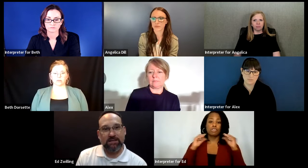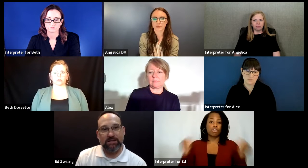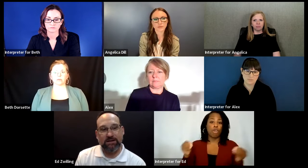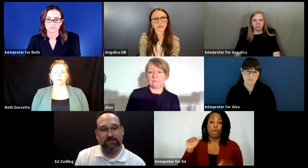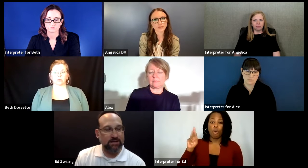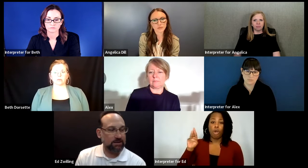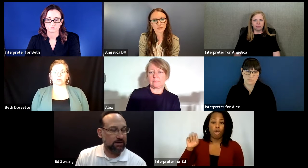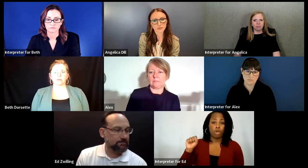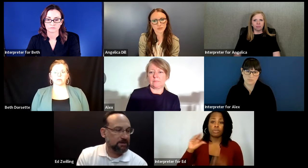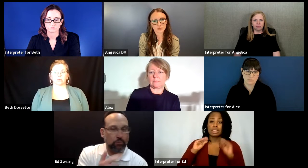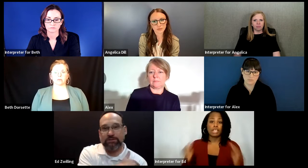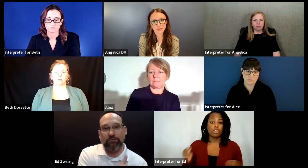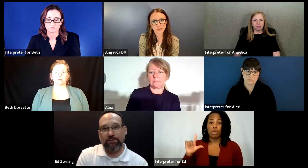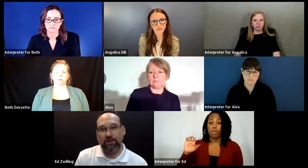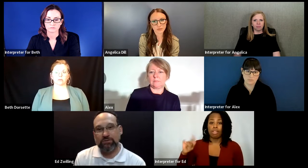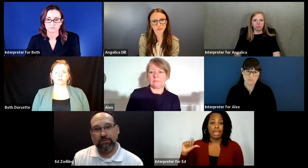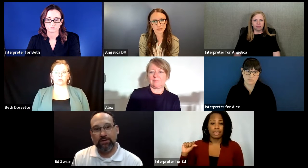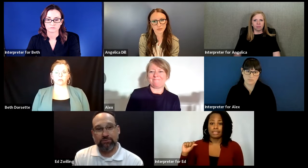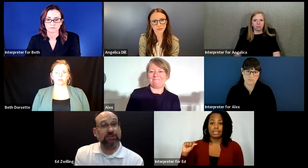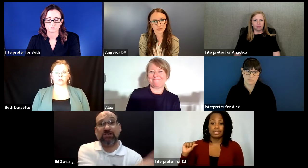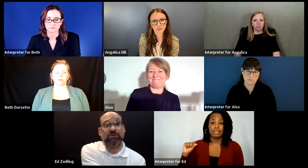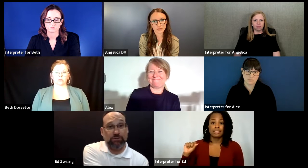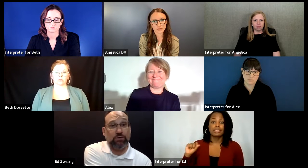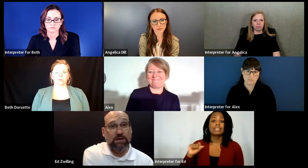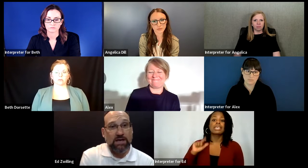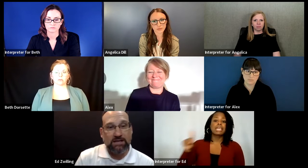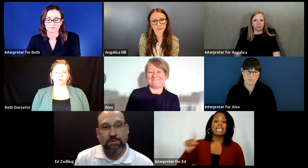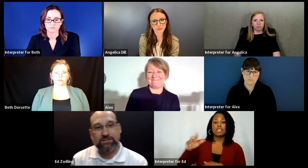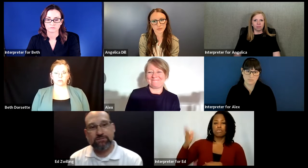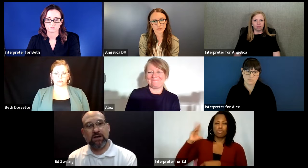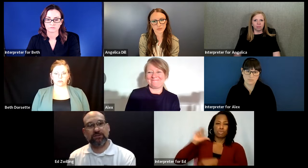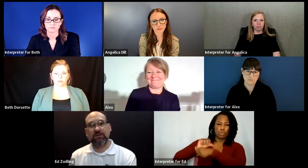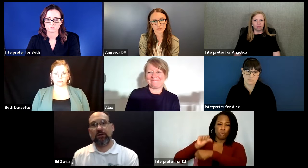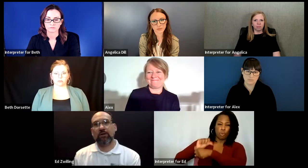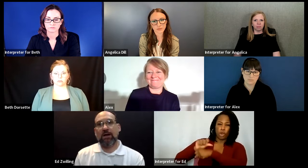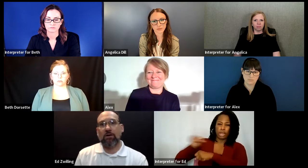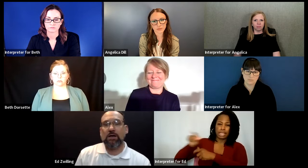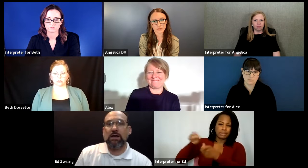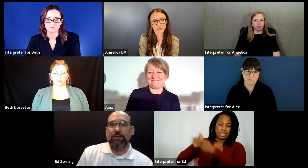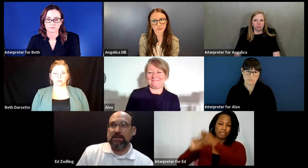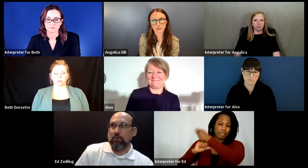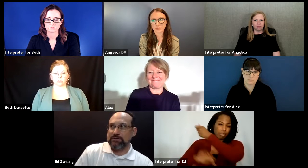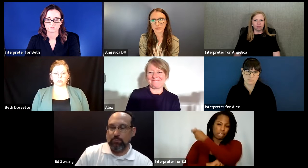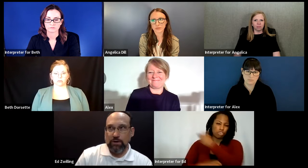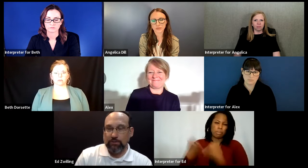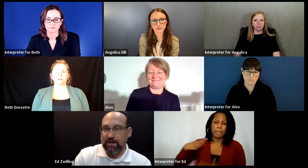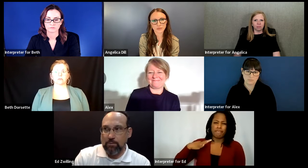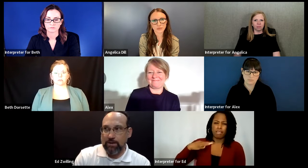And he is -- he works over at the Lakeshore Foundation at least he used to and he may just volunteer there now. I think he works somewhere else now.